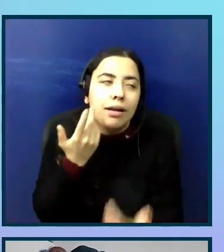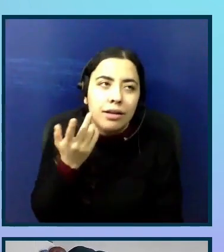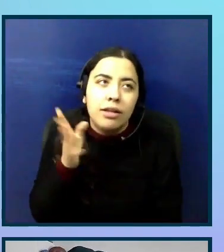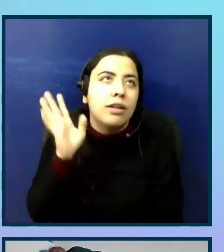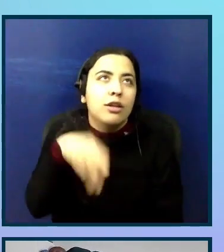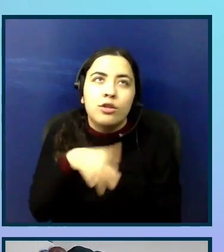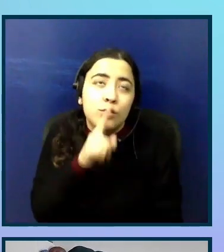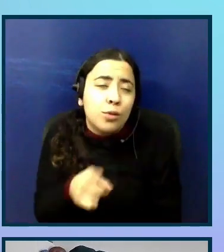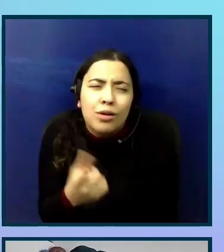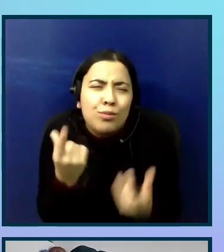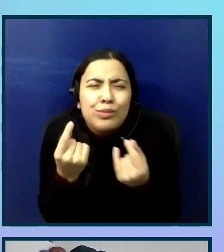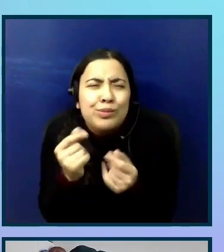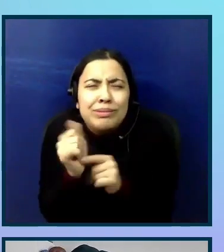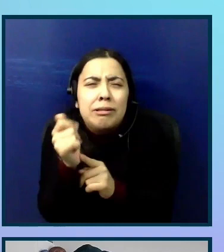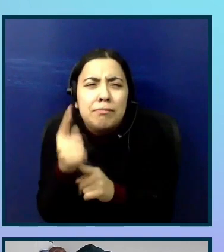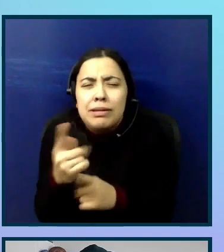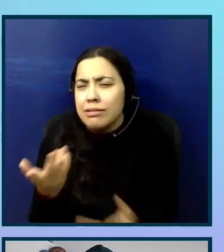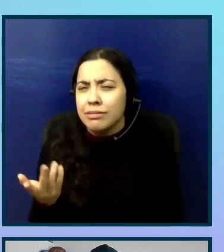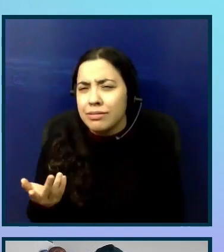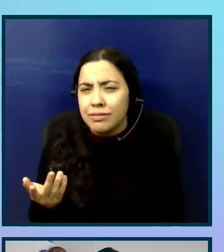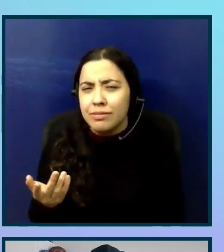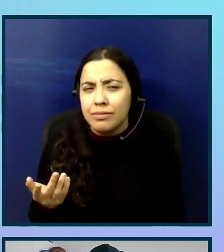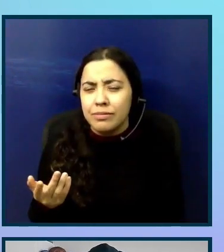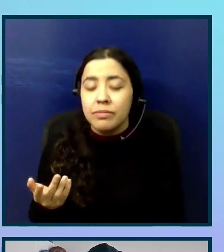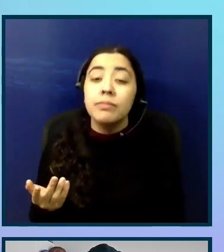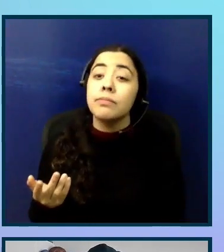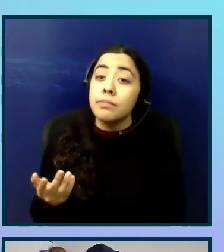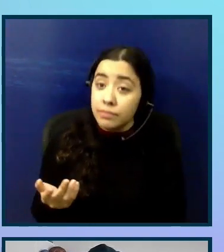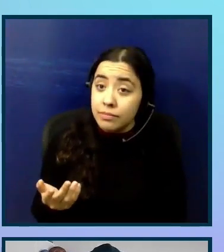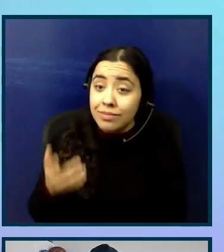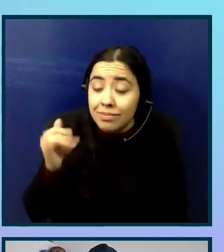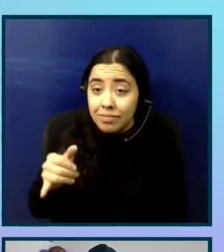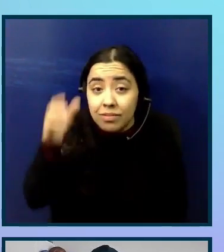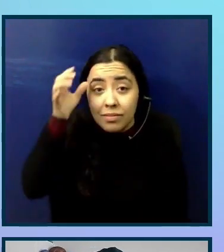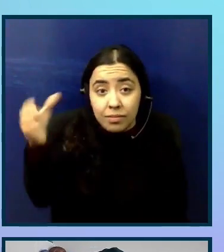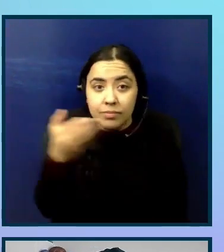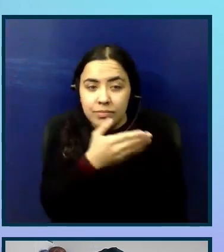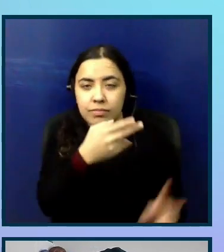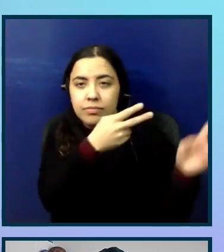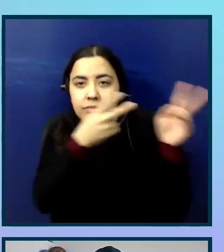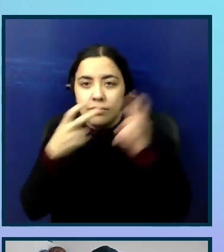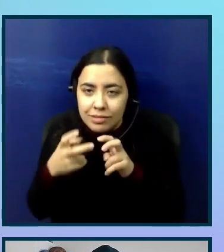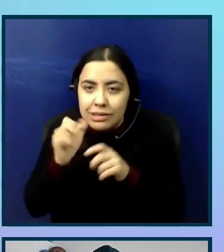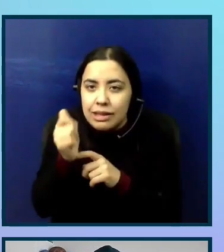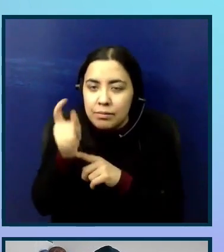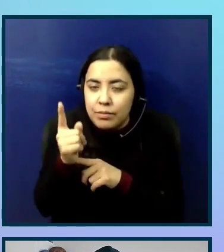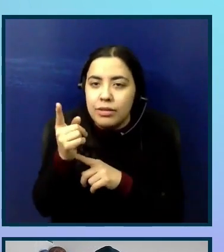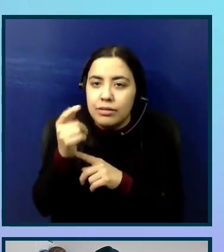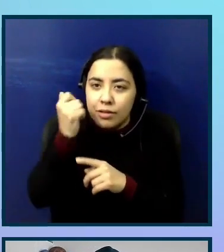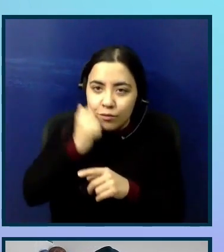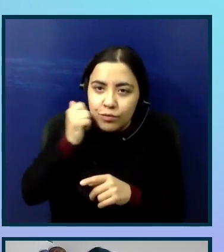what could we do in 10 minutes? And that's where this idea kind of from. And I came back to them and said, okay,